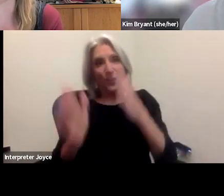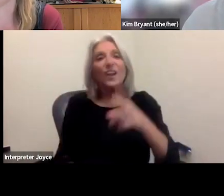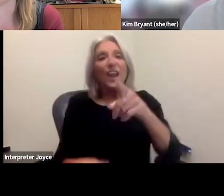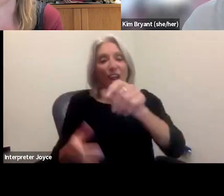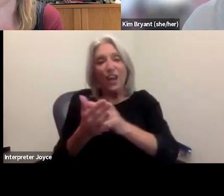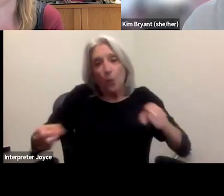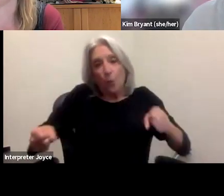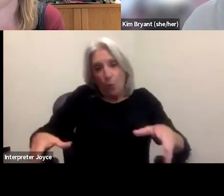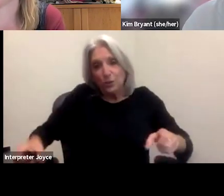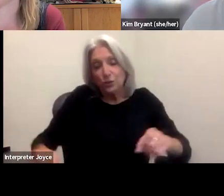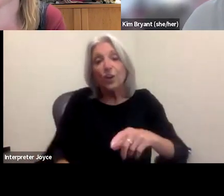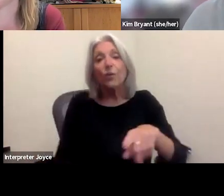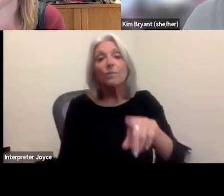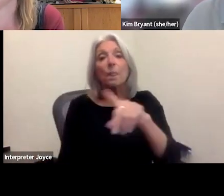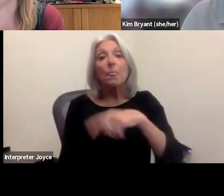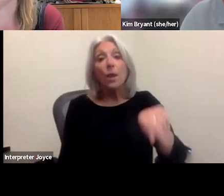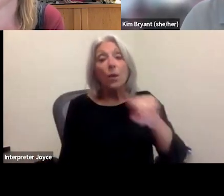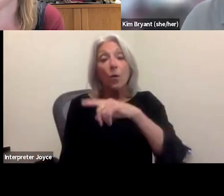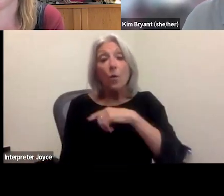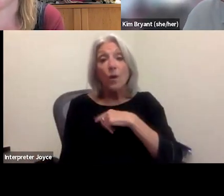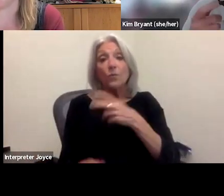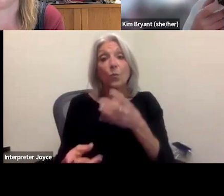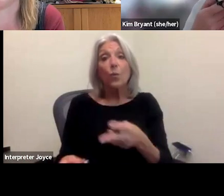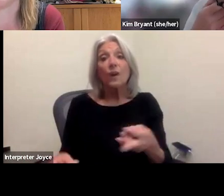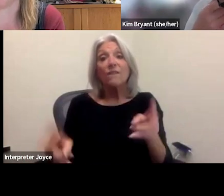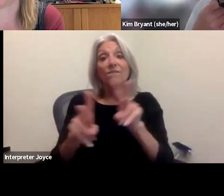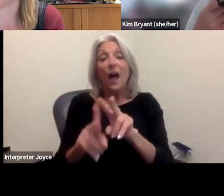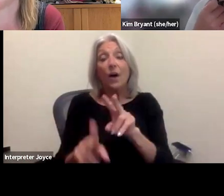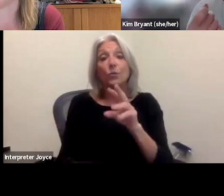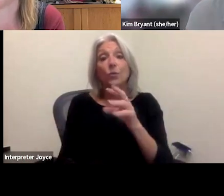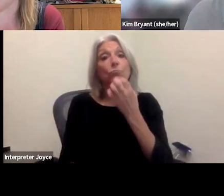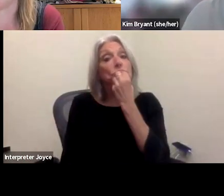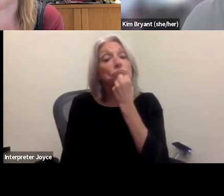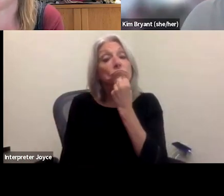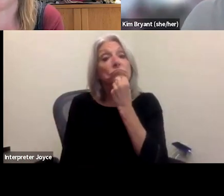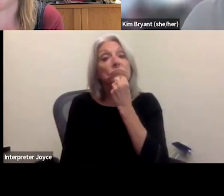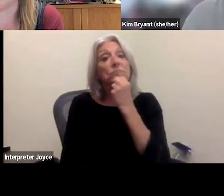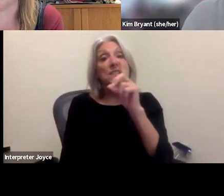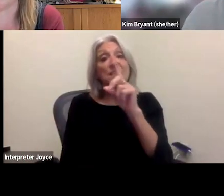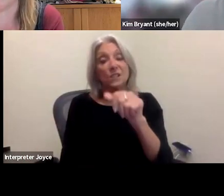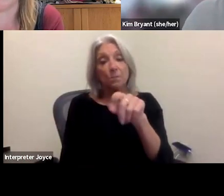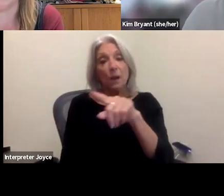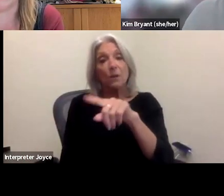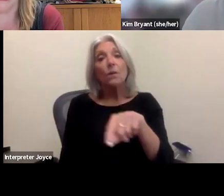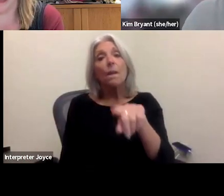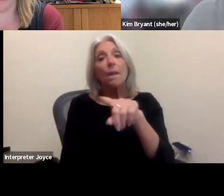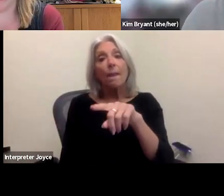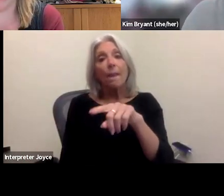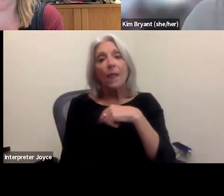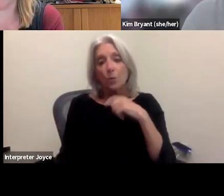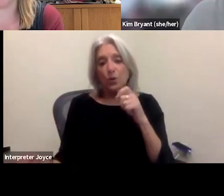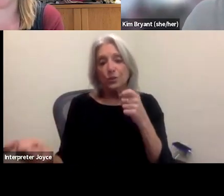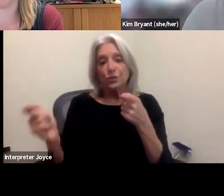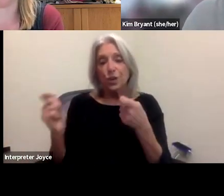When we value disability, we end up changing how we do things all together